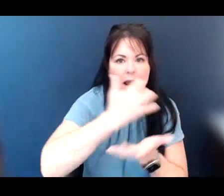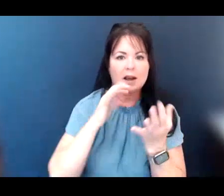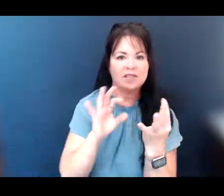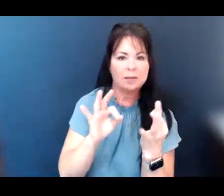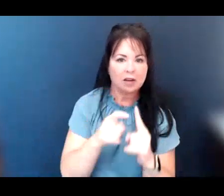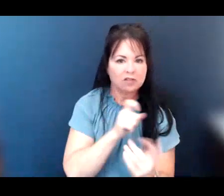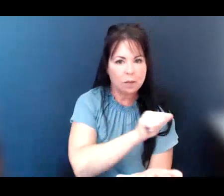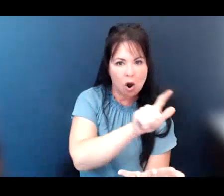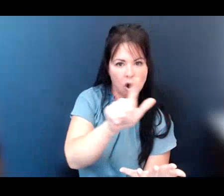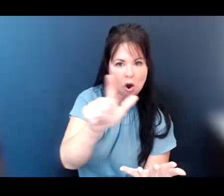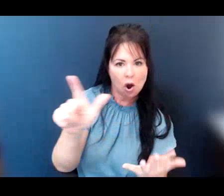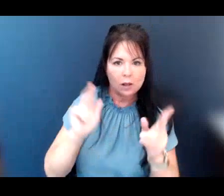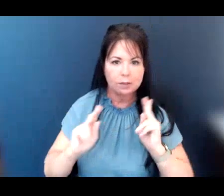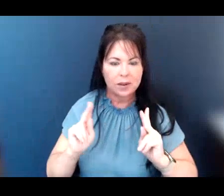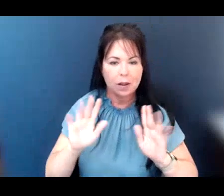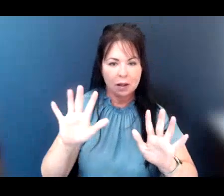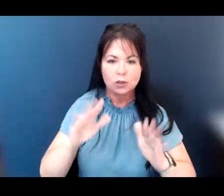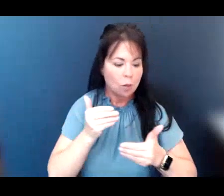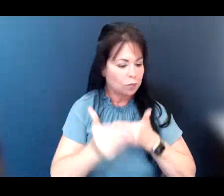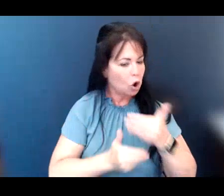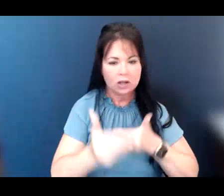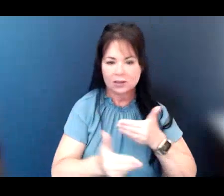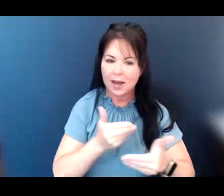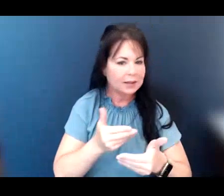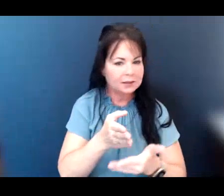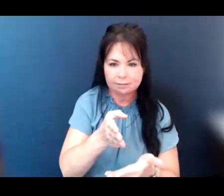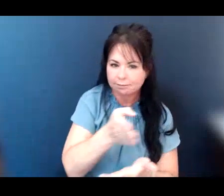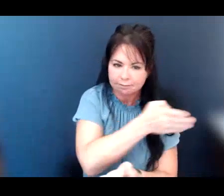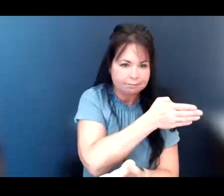on the process and trying to create something that's even for everyone, remember that that's